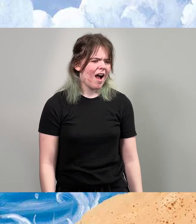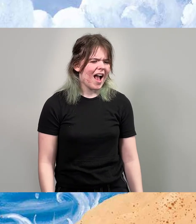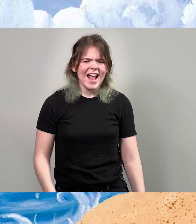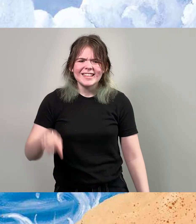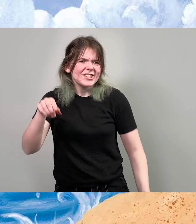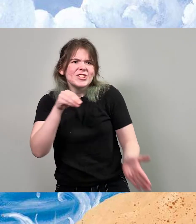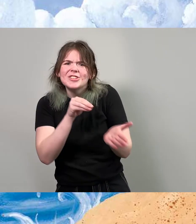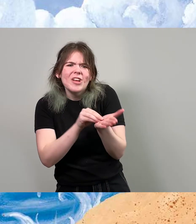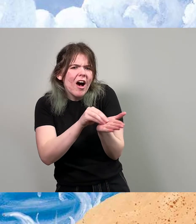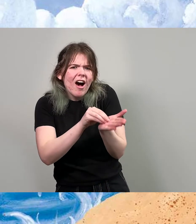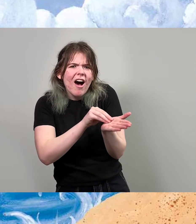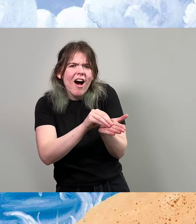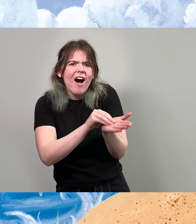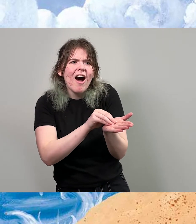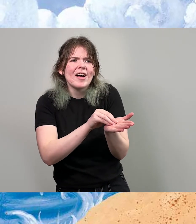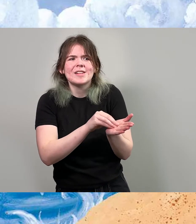"It's soap!" they both shouted.